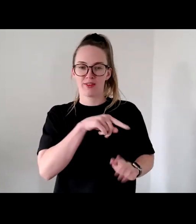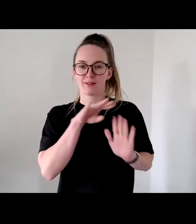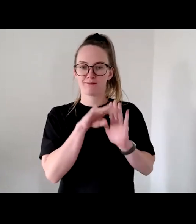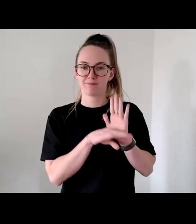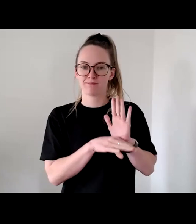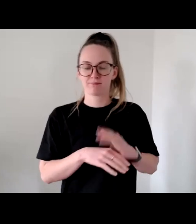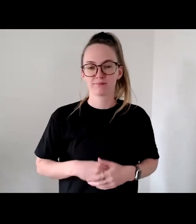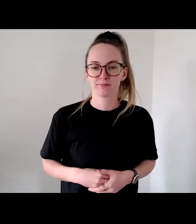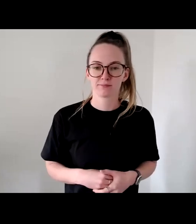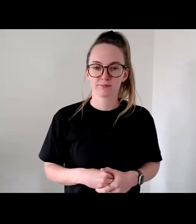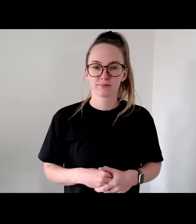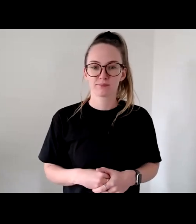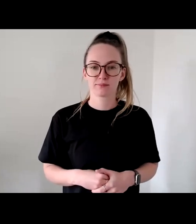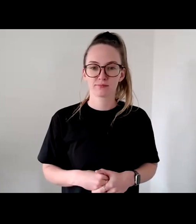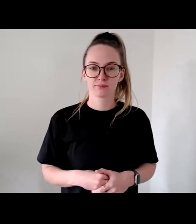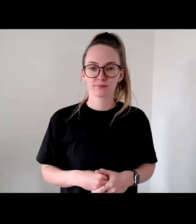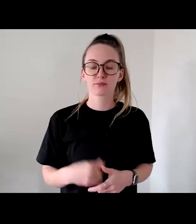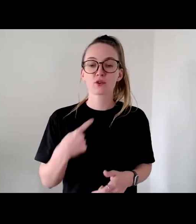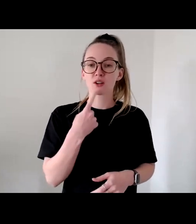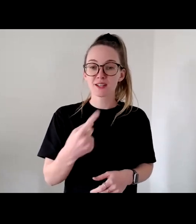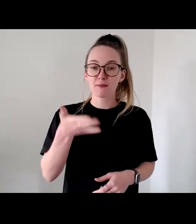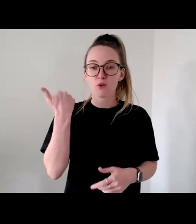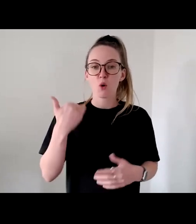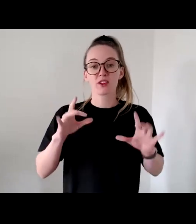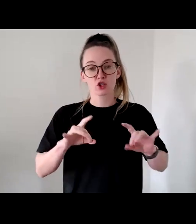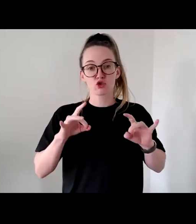So I mentioned earlier that the Australian Human Rights Commission has been given new regulatory